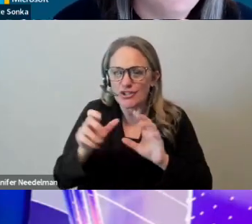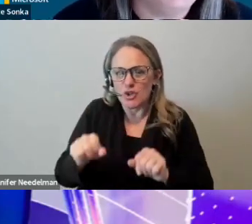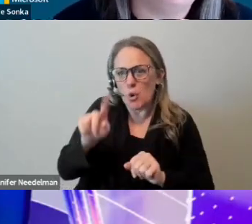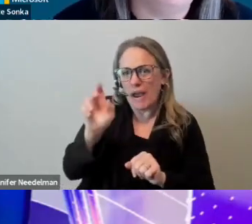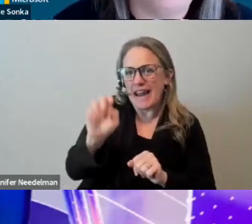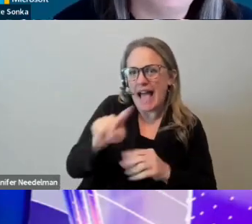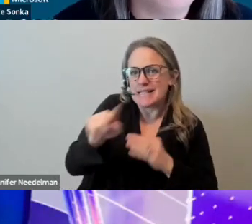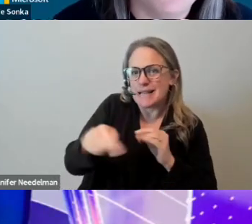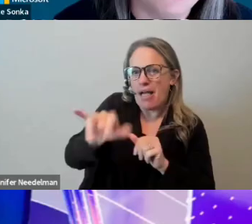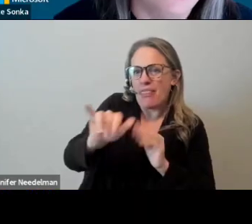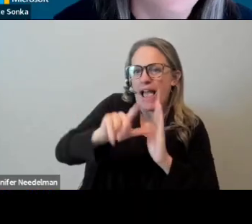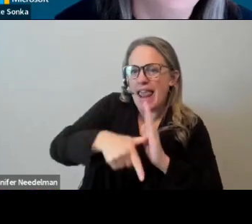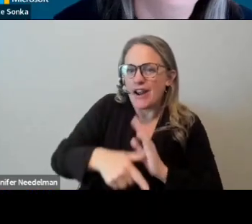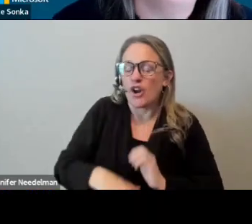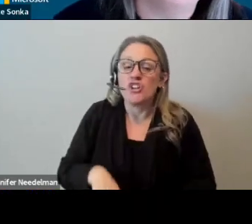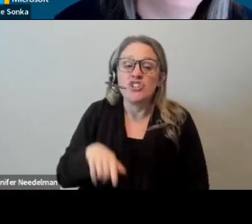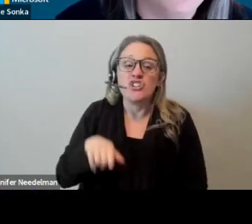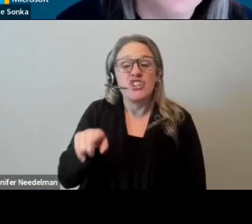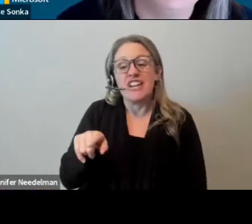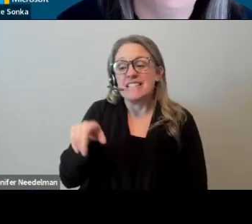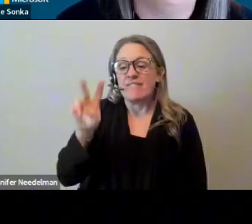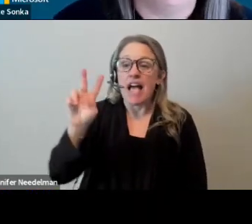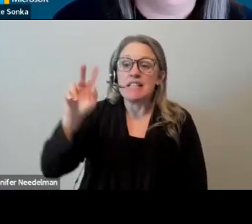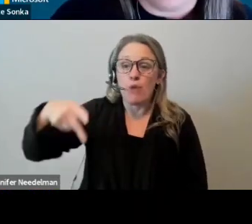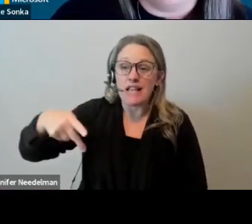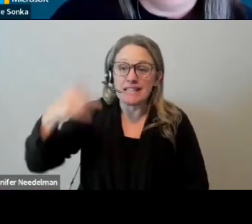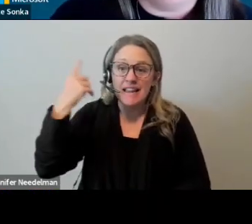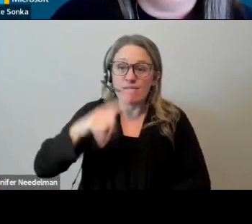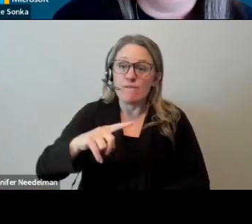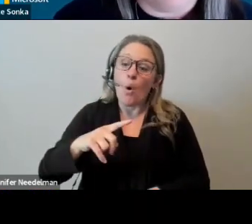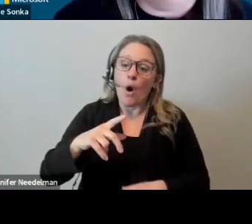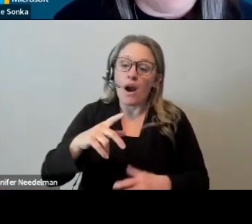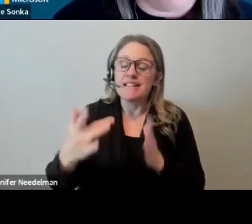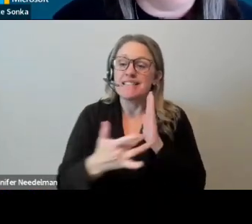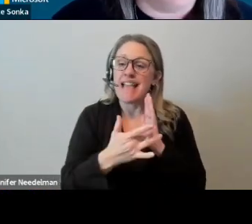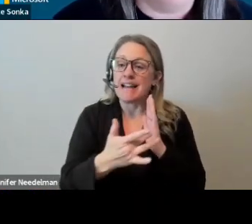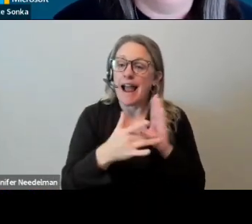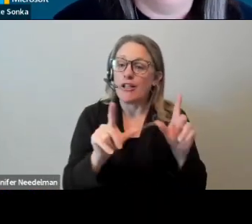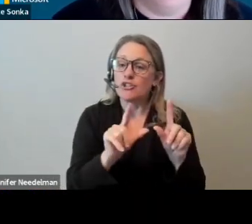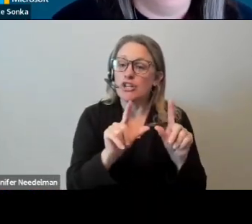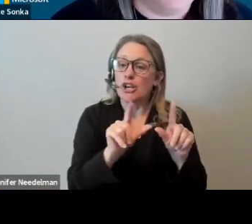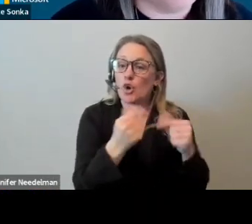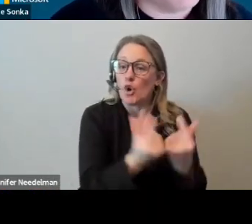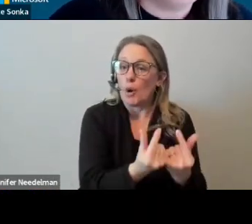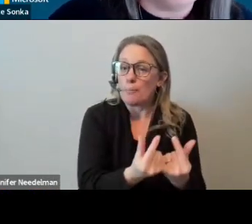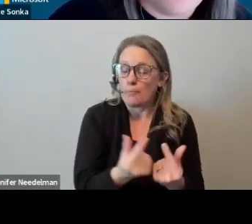But Jenny is the vice president for the Trusted Technology Group at Microsoft.